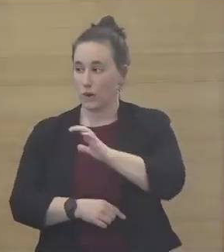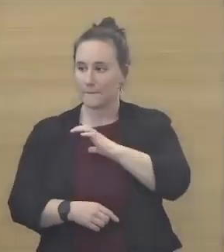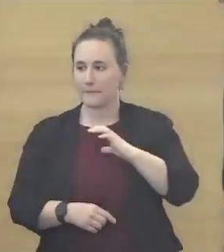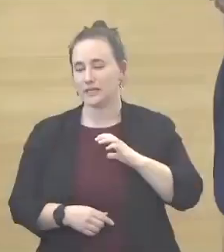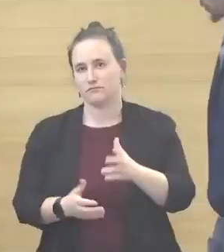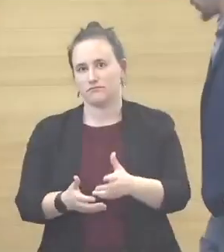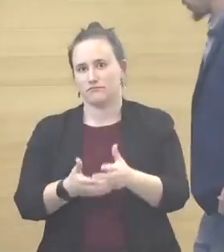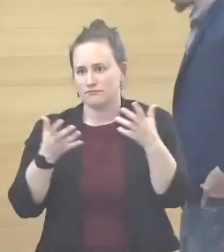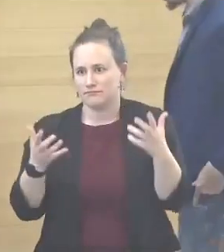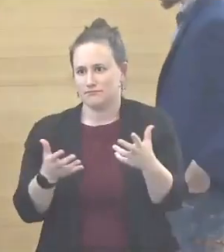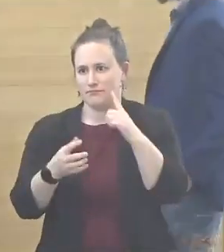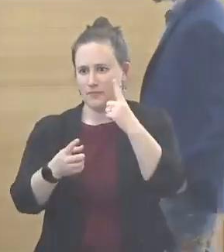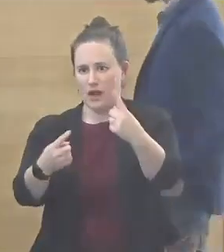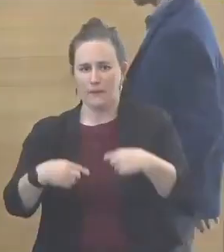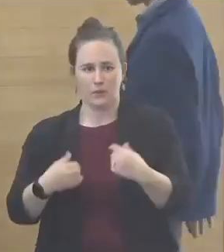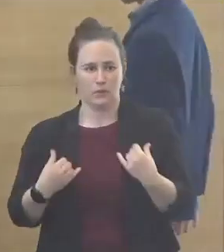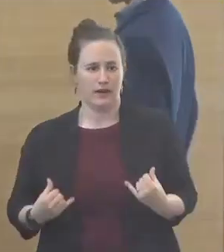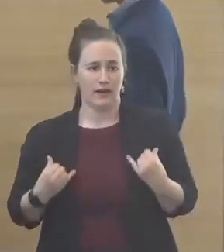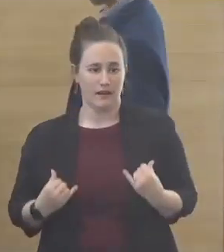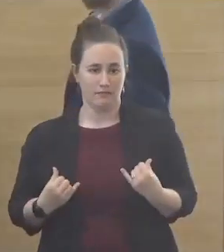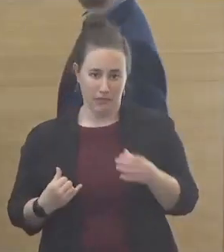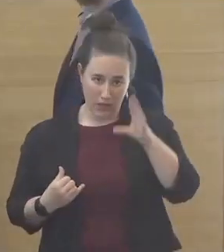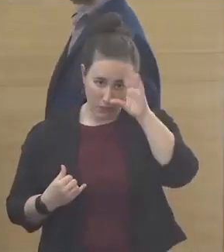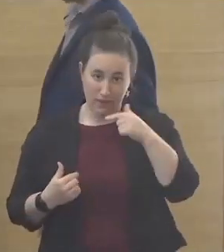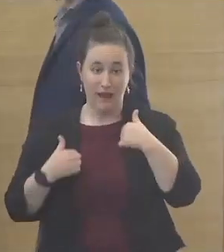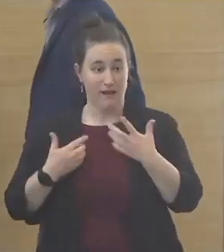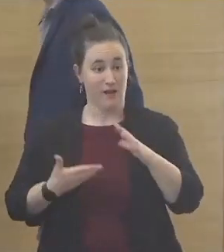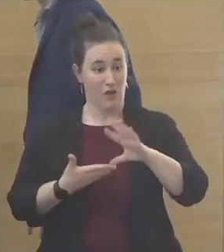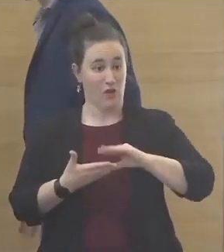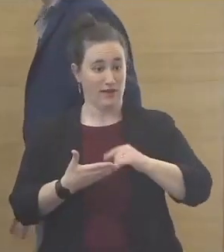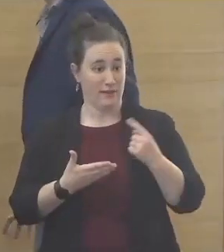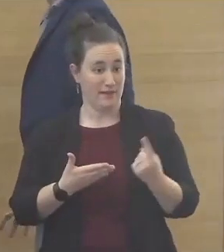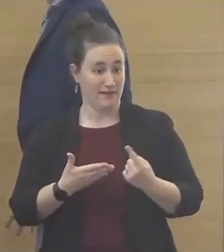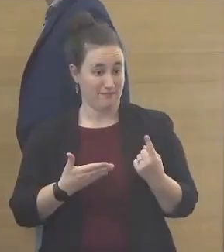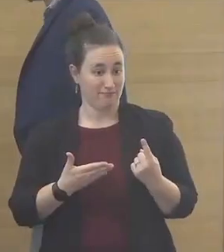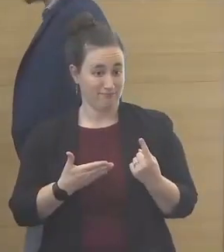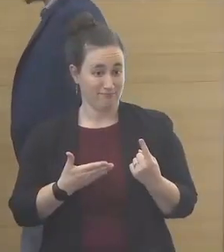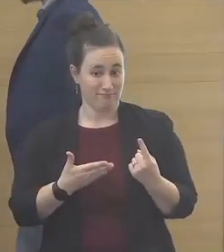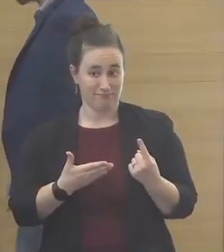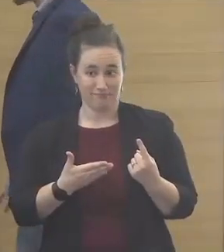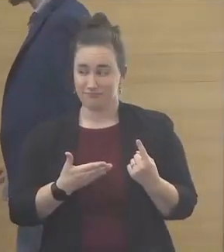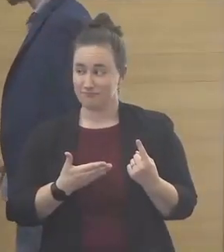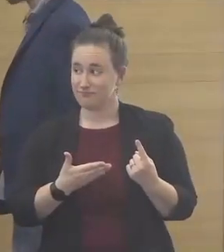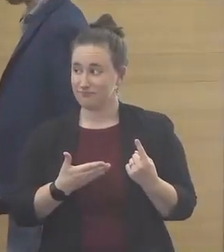for being with us today. I know I learned something. I know I learned something new.